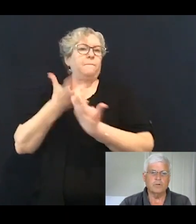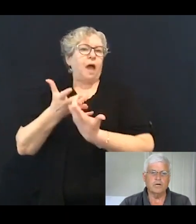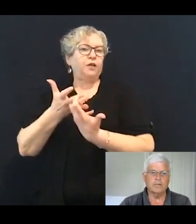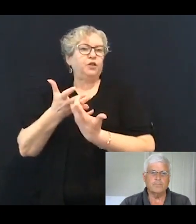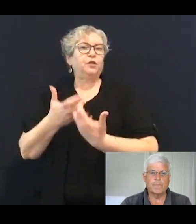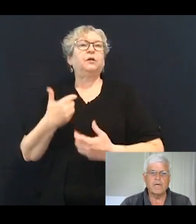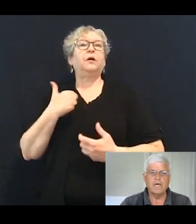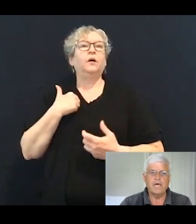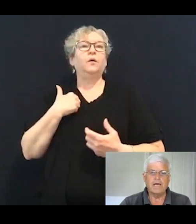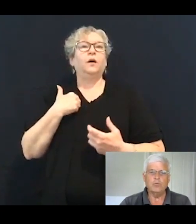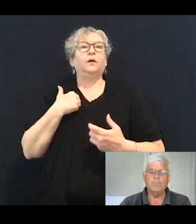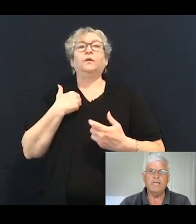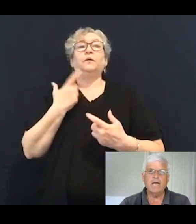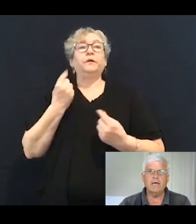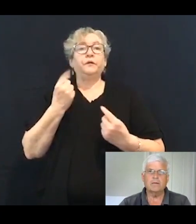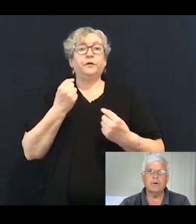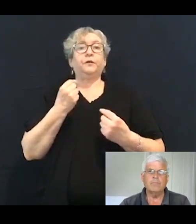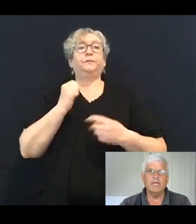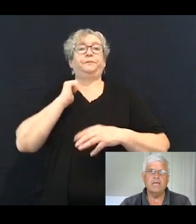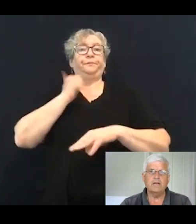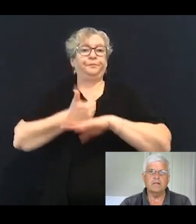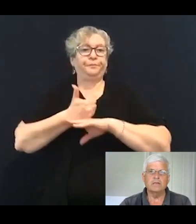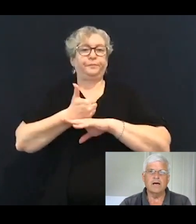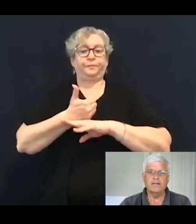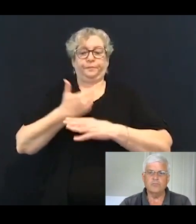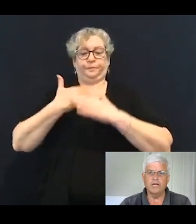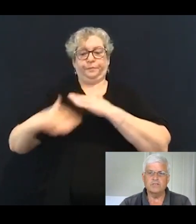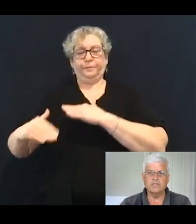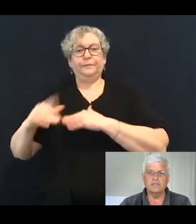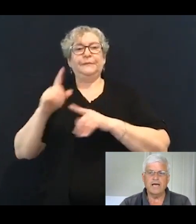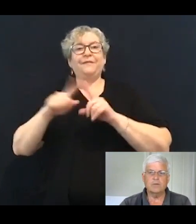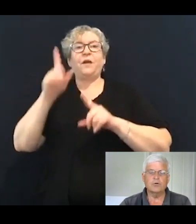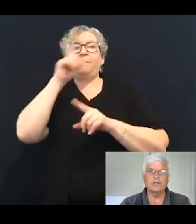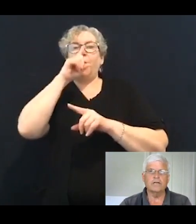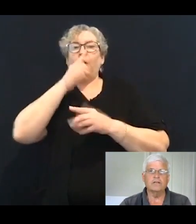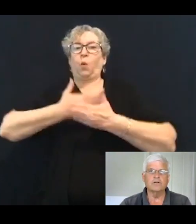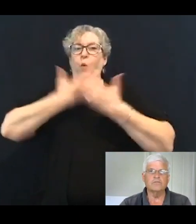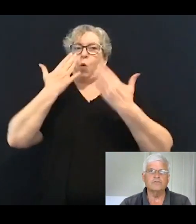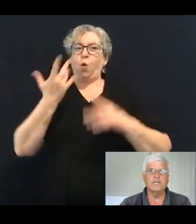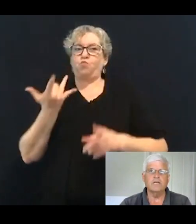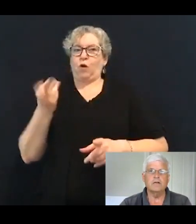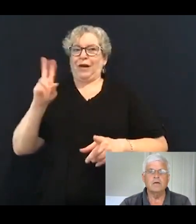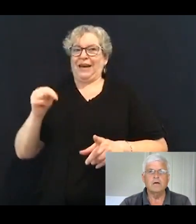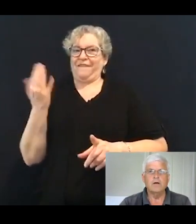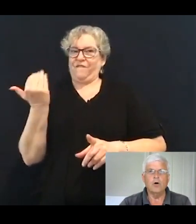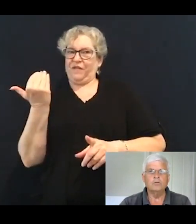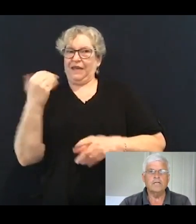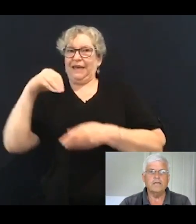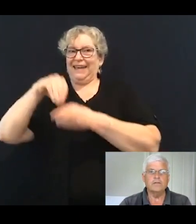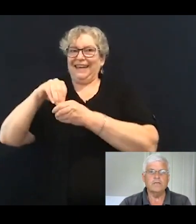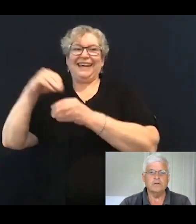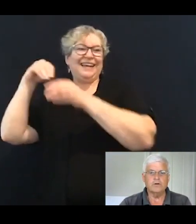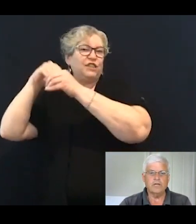And we began by making a line of mice that lack protocadherin-15 only in the inner ear.